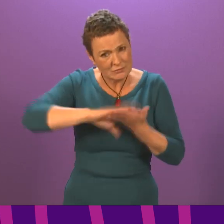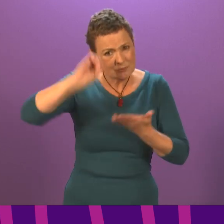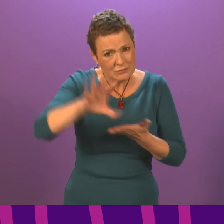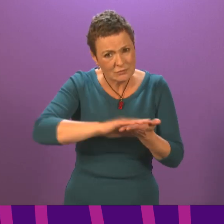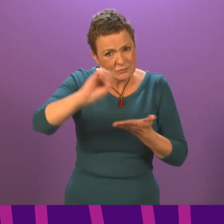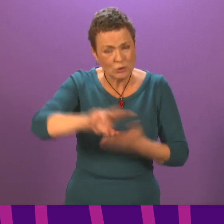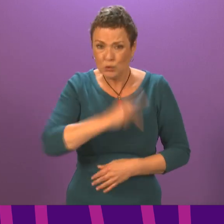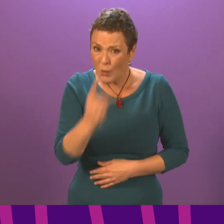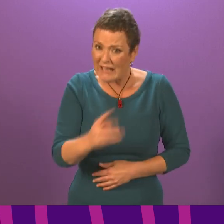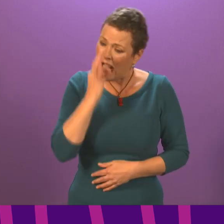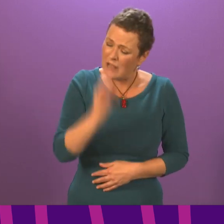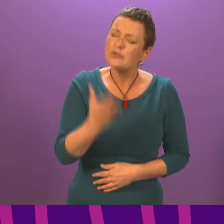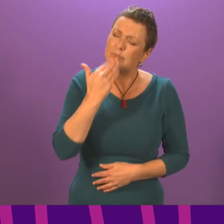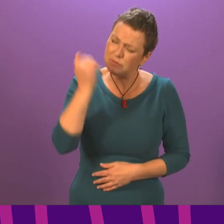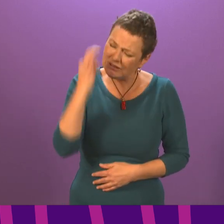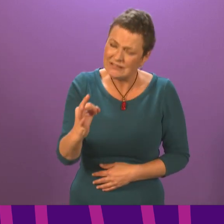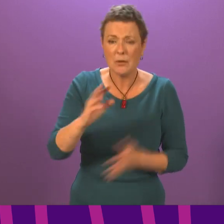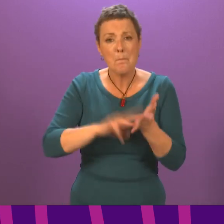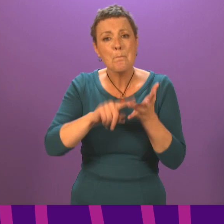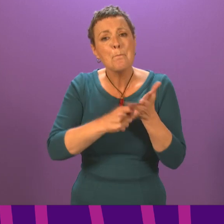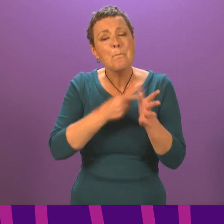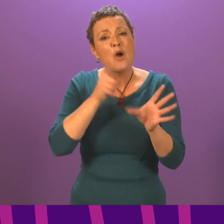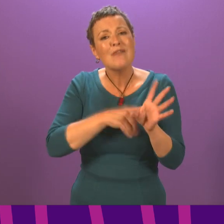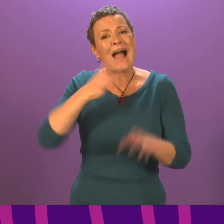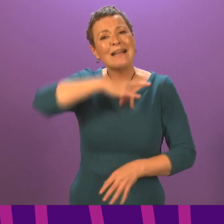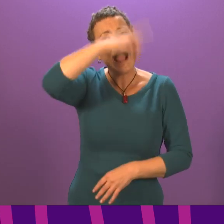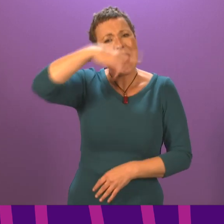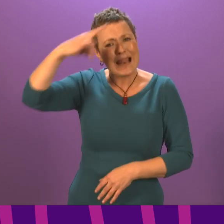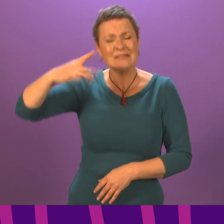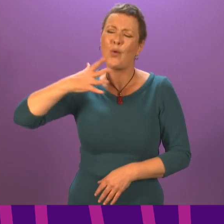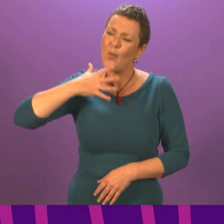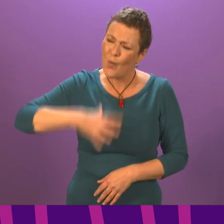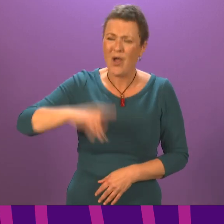and the leader of Highland Council has publicly backed my call. Given that the Highlands and